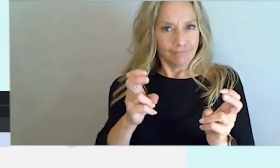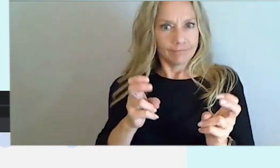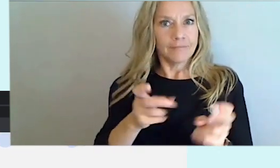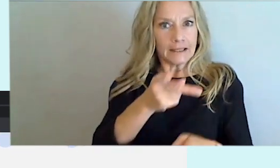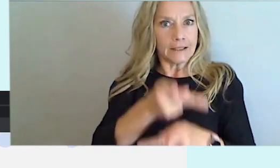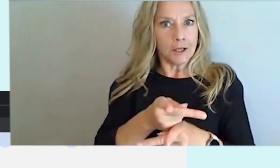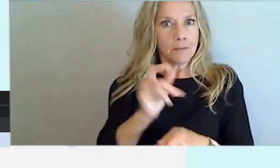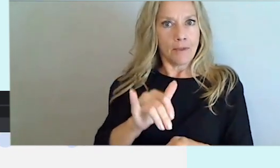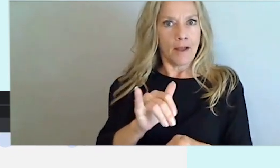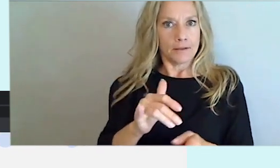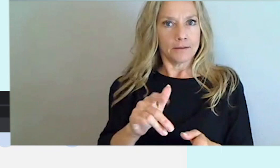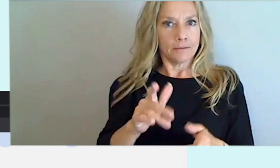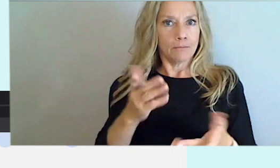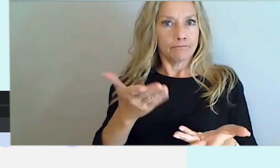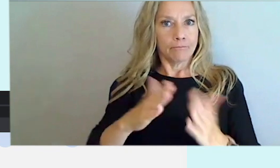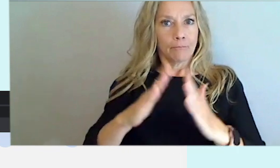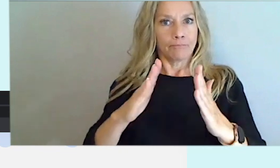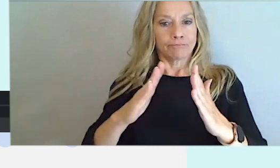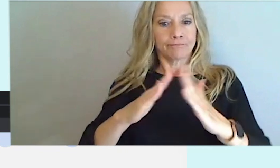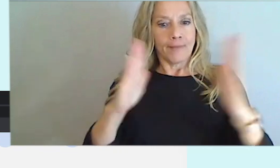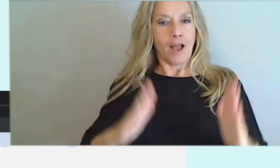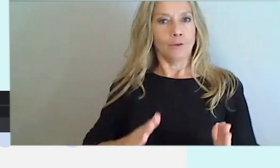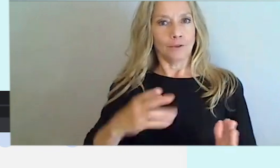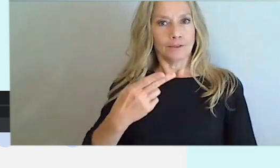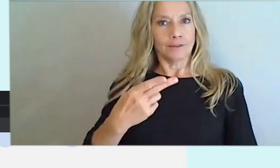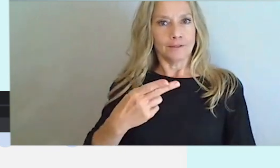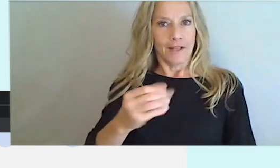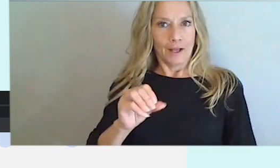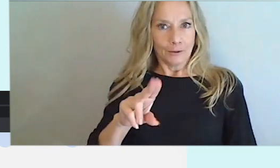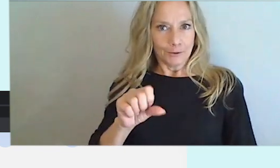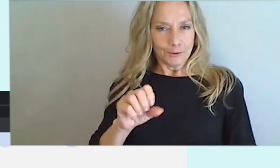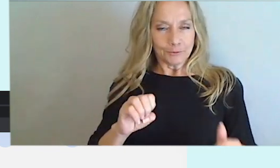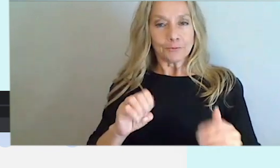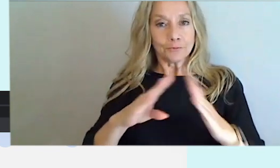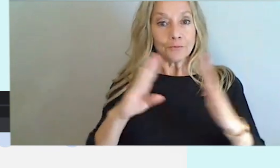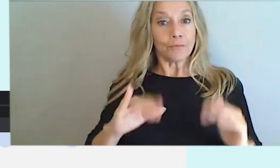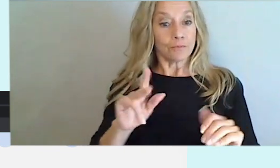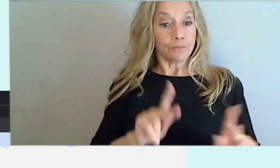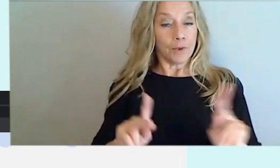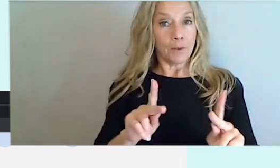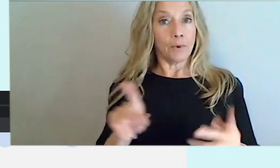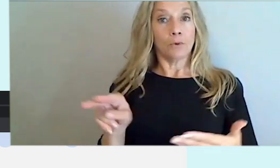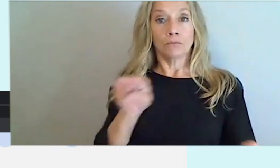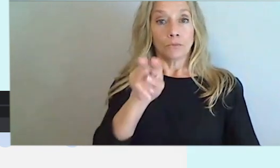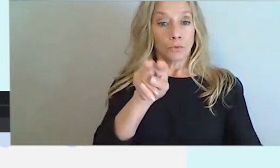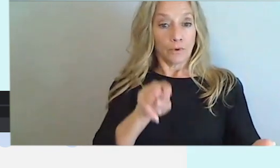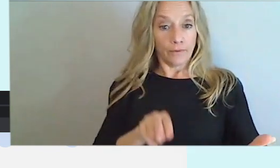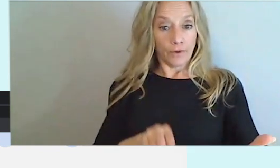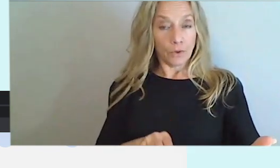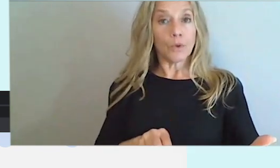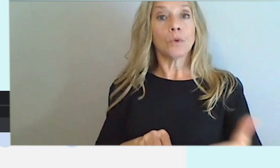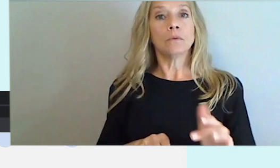Once the person's information has been reviewed, anything that changed is listed in the What Change column